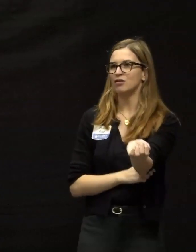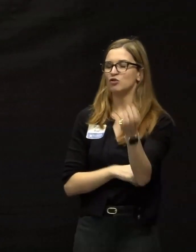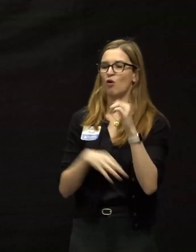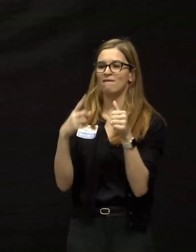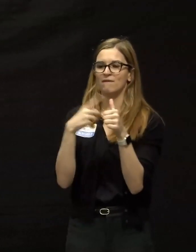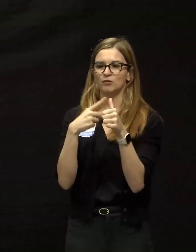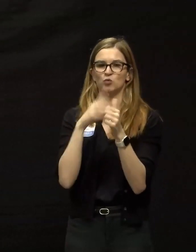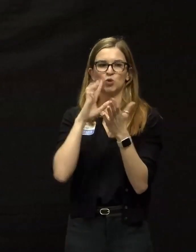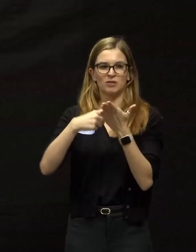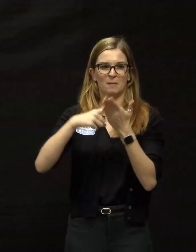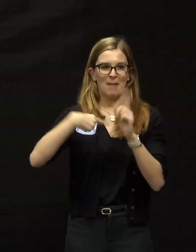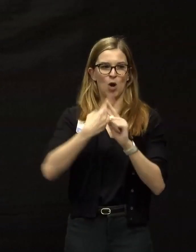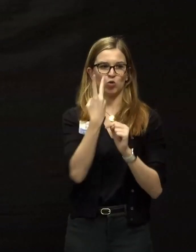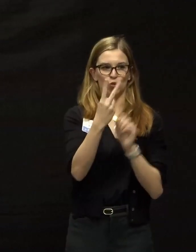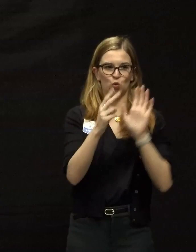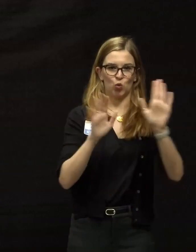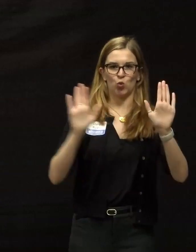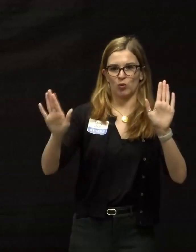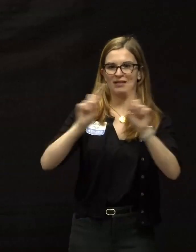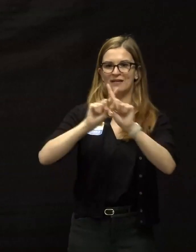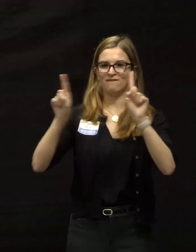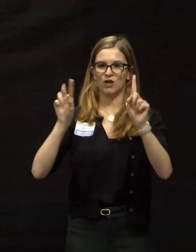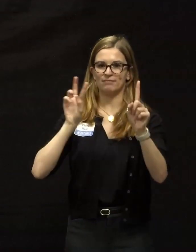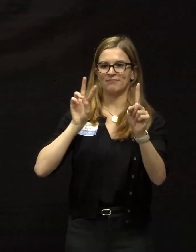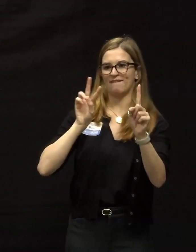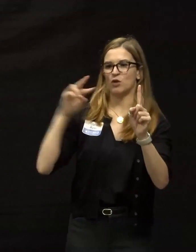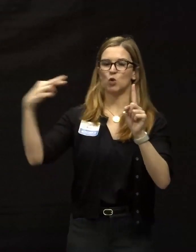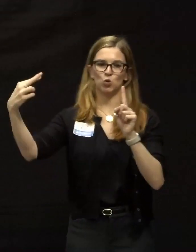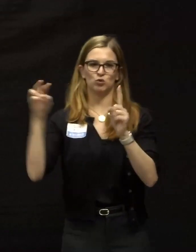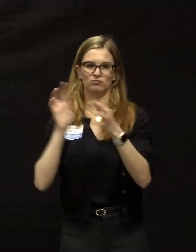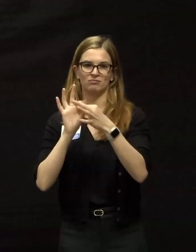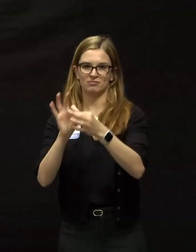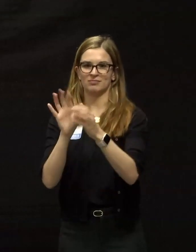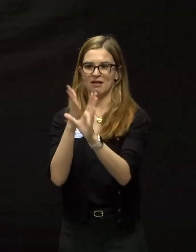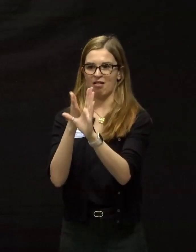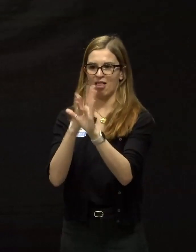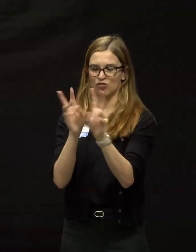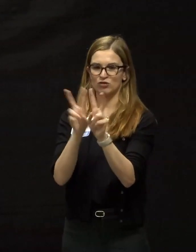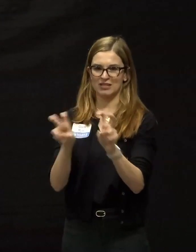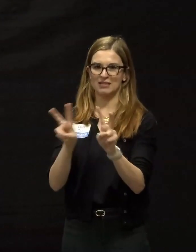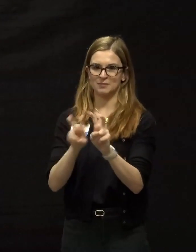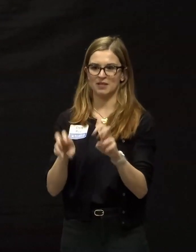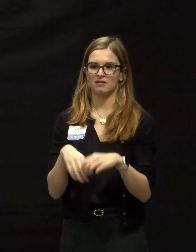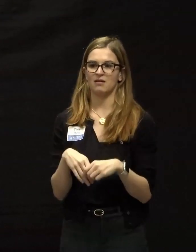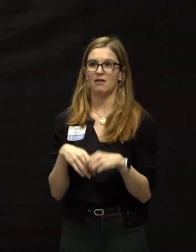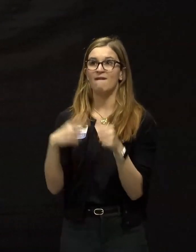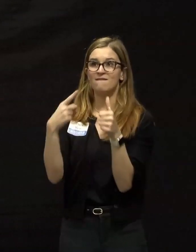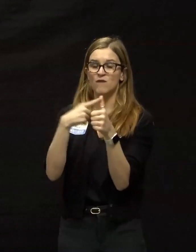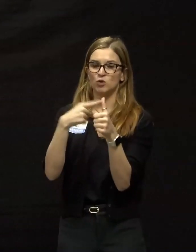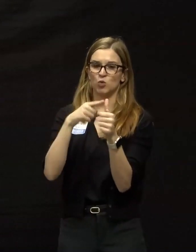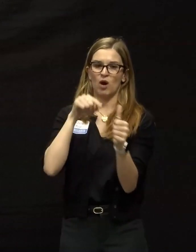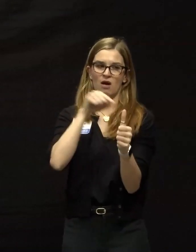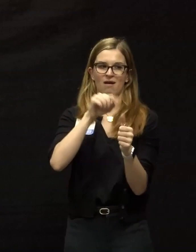in the traditional model. First of all, we're talking about two different views when it comes to psychological assessments.